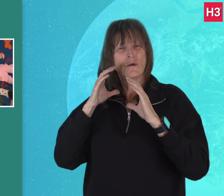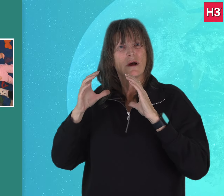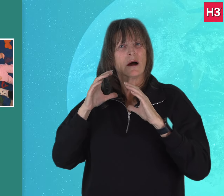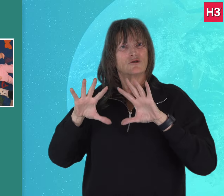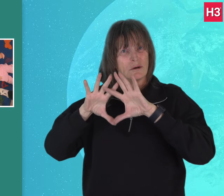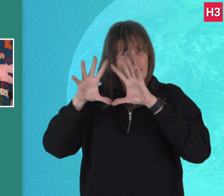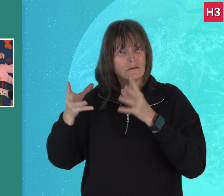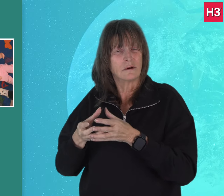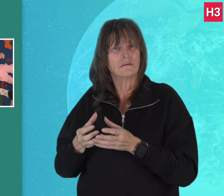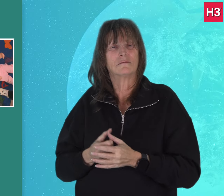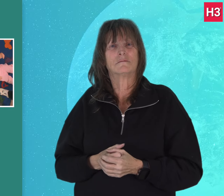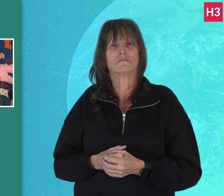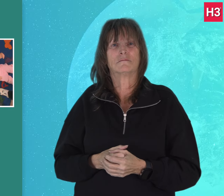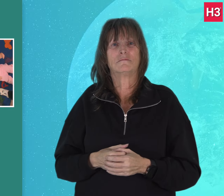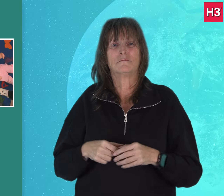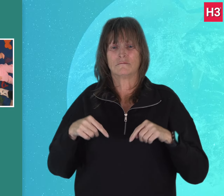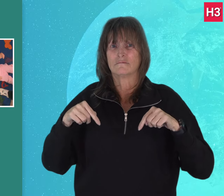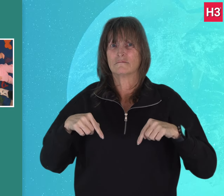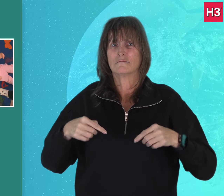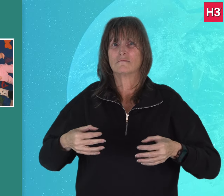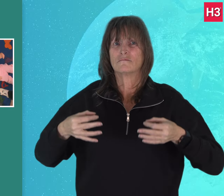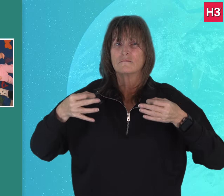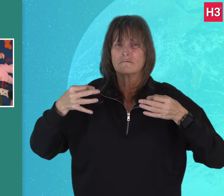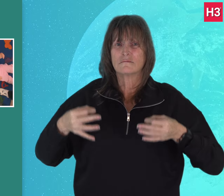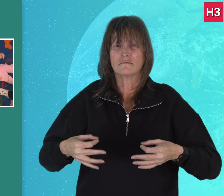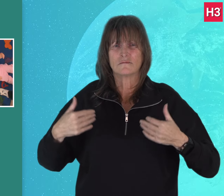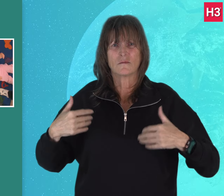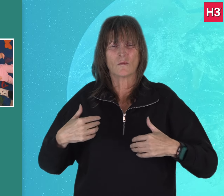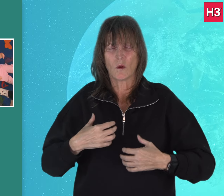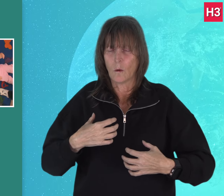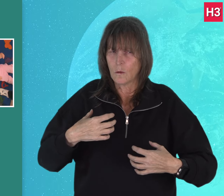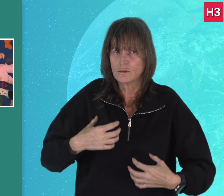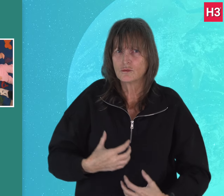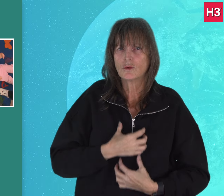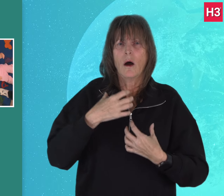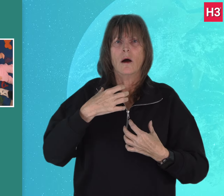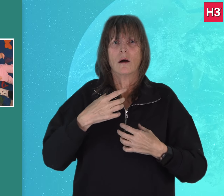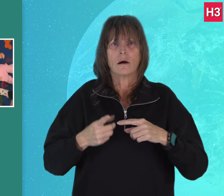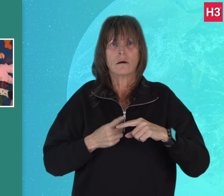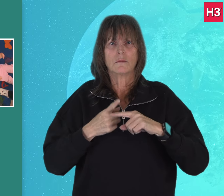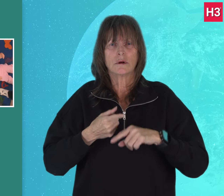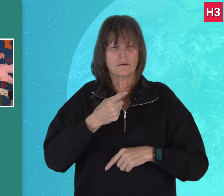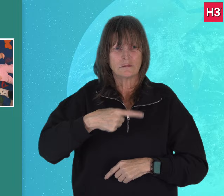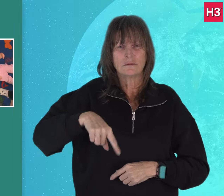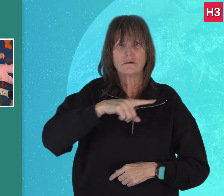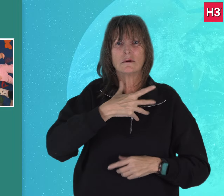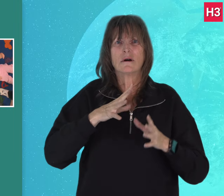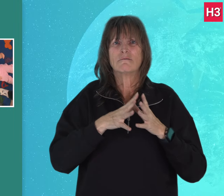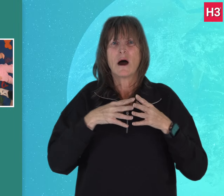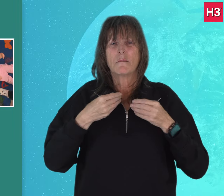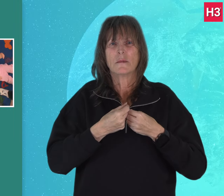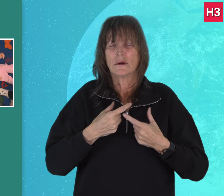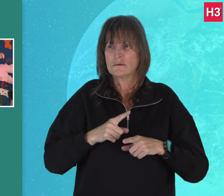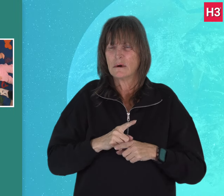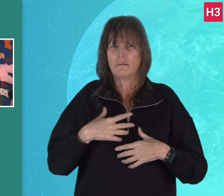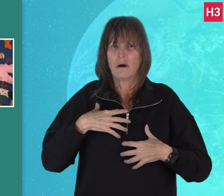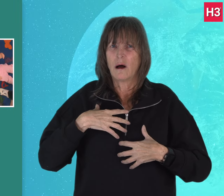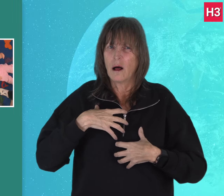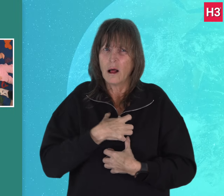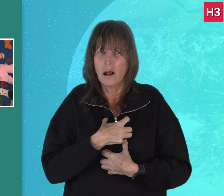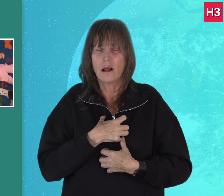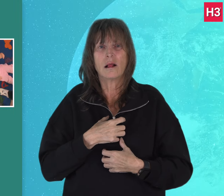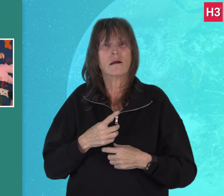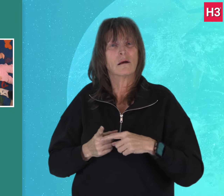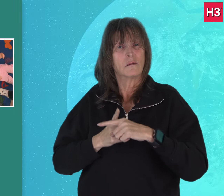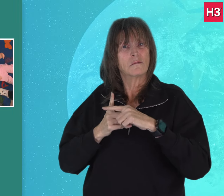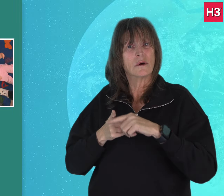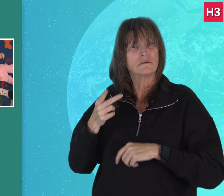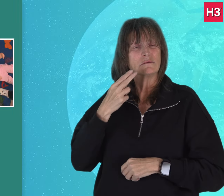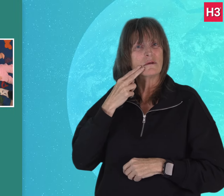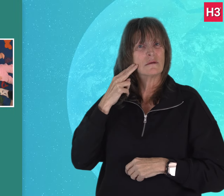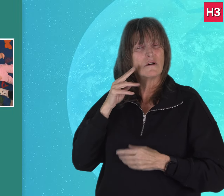The decision has shocked and upset families, the Deaf community, and